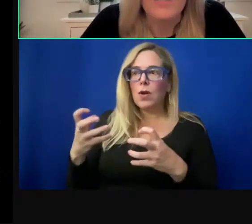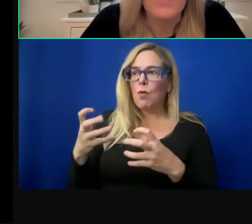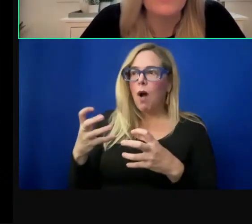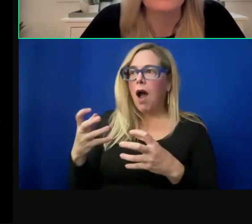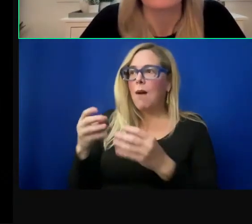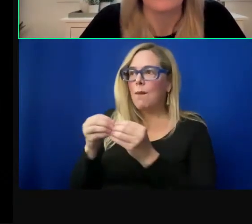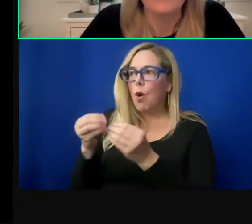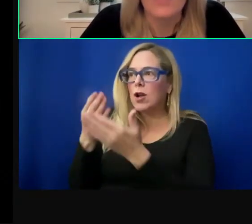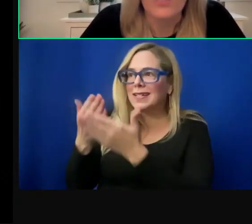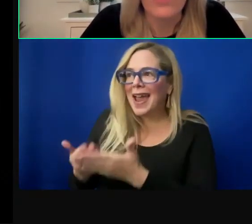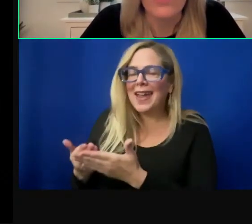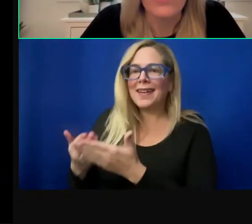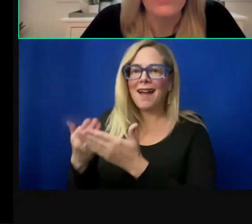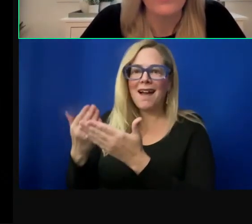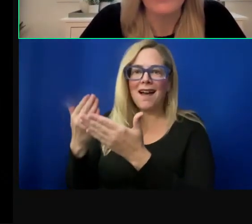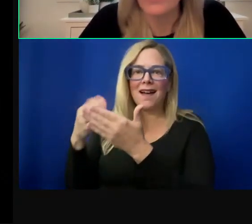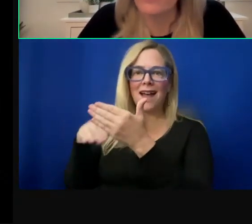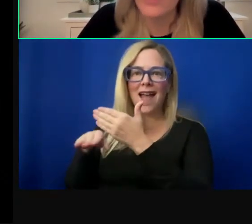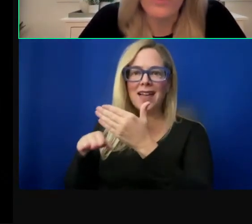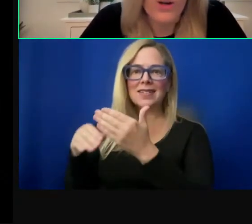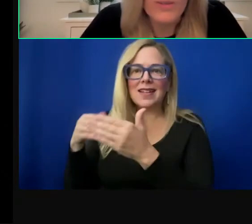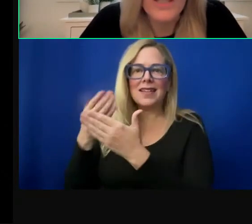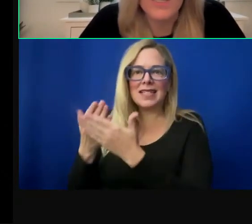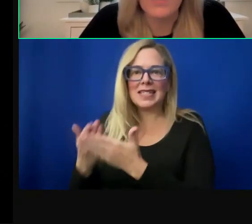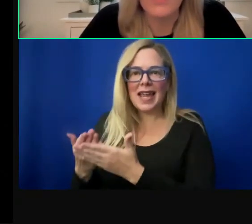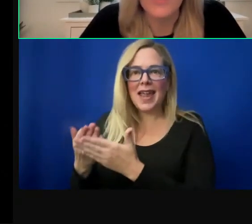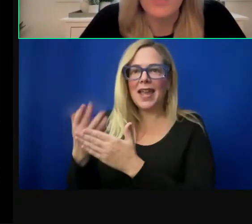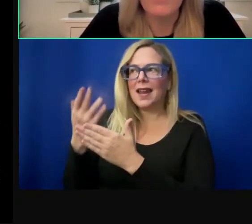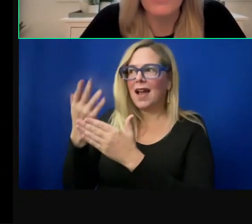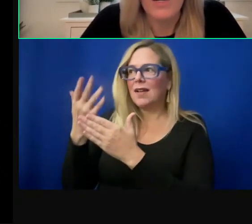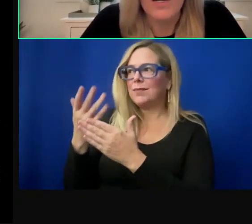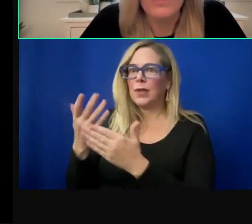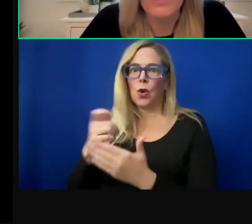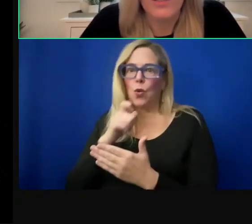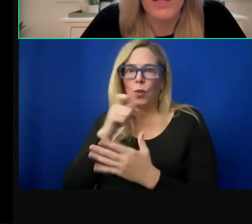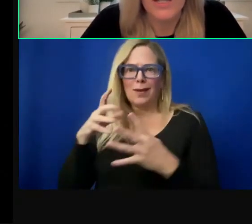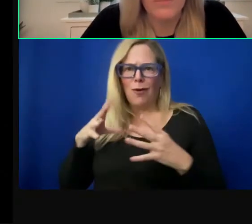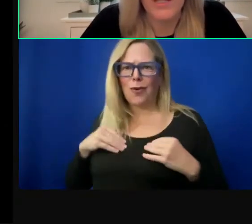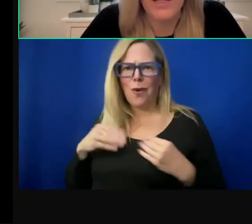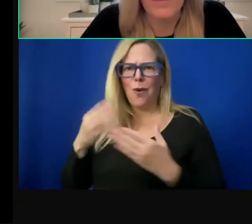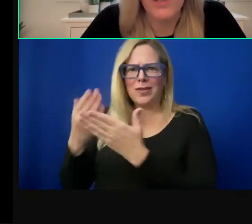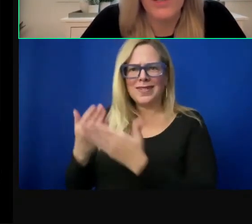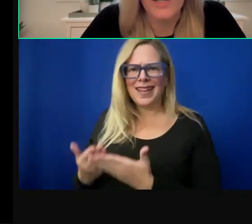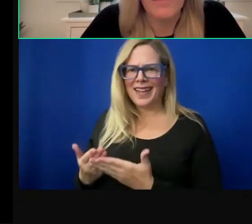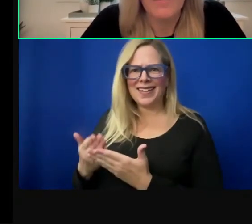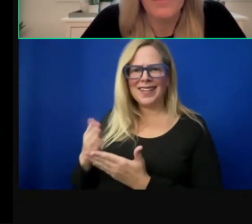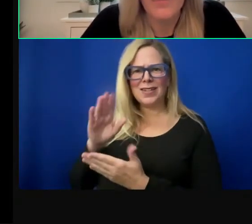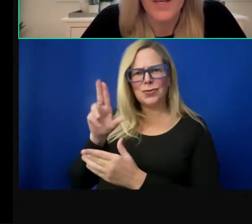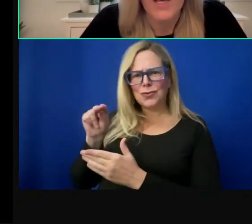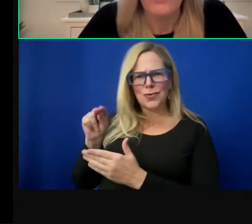access, and data use. We believe we don't own the data. The data belong to the disability community.